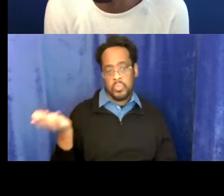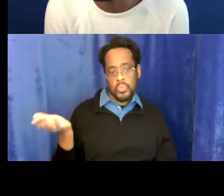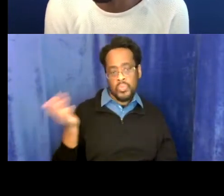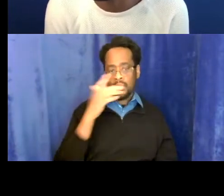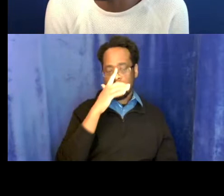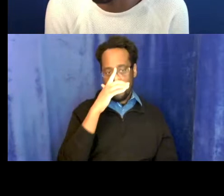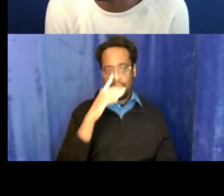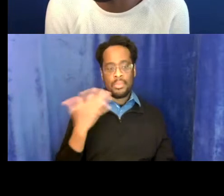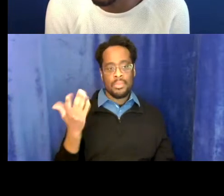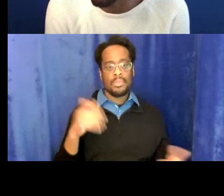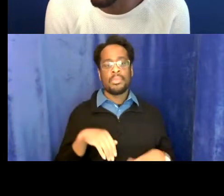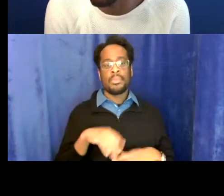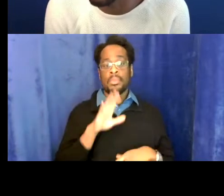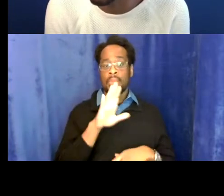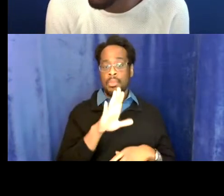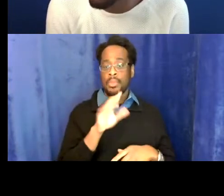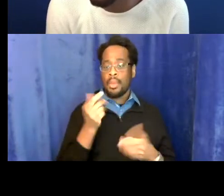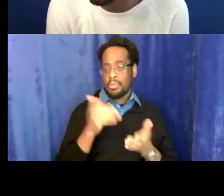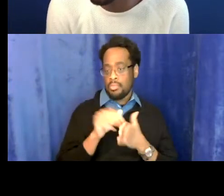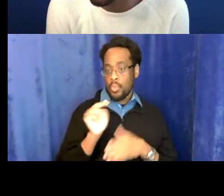That's their sign for "towel," which is different than what we use today.